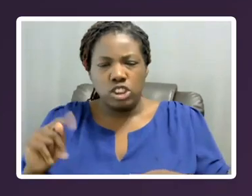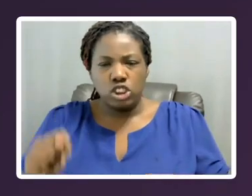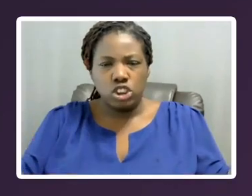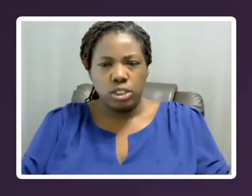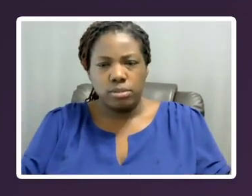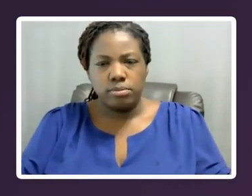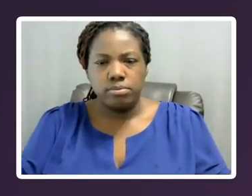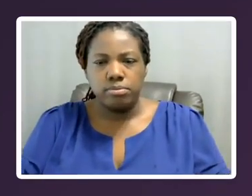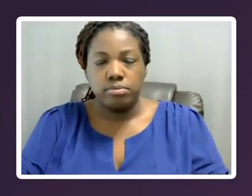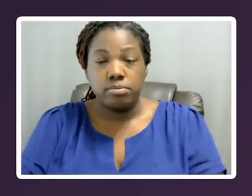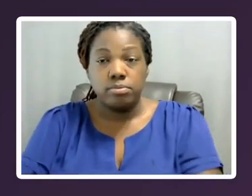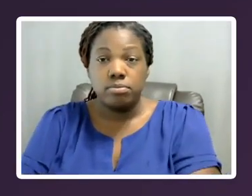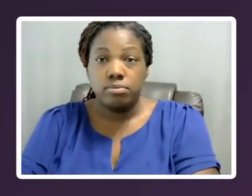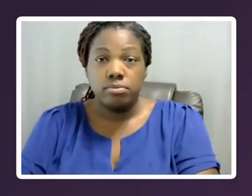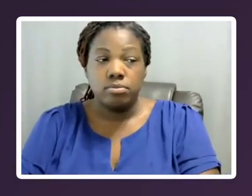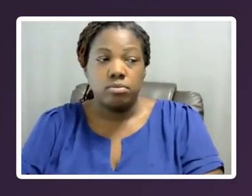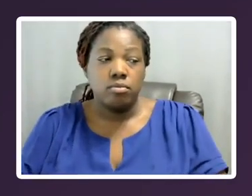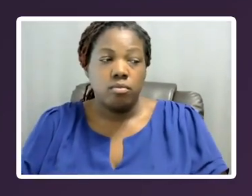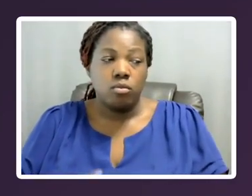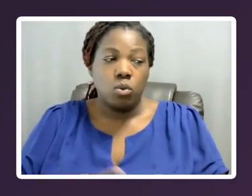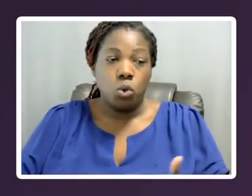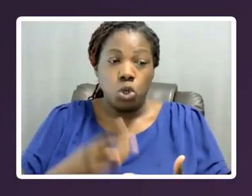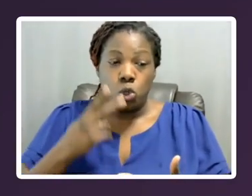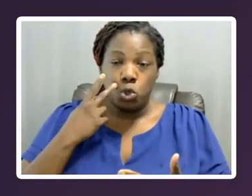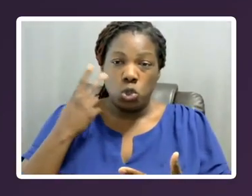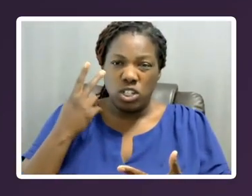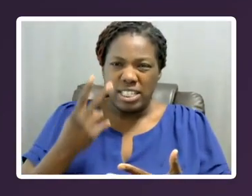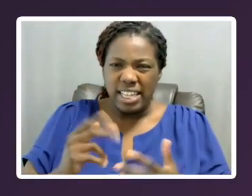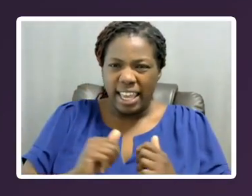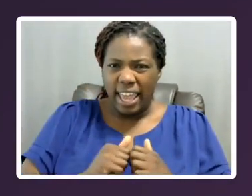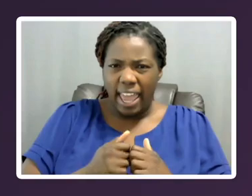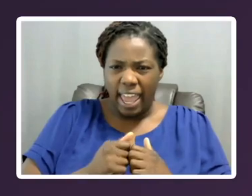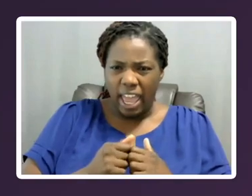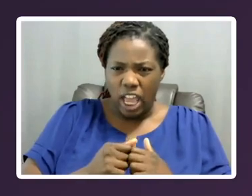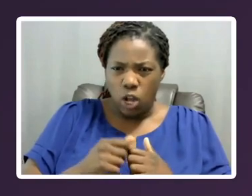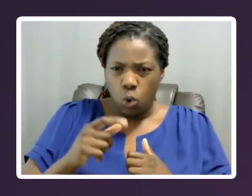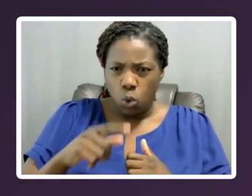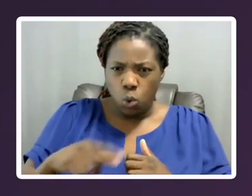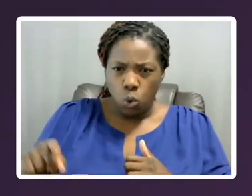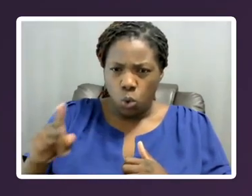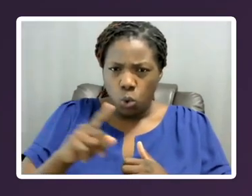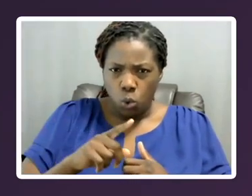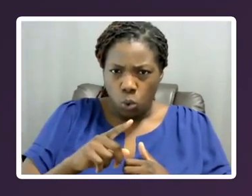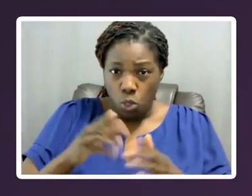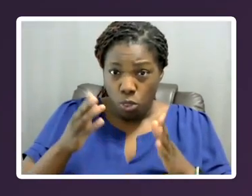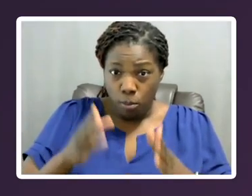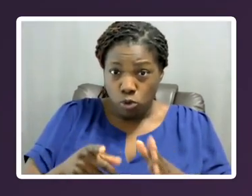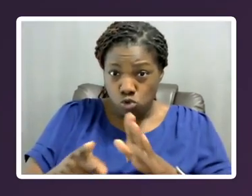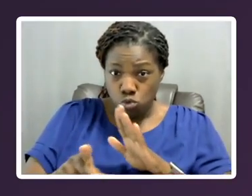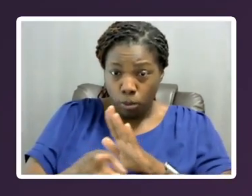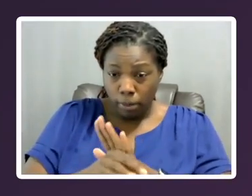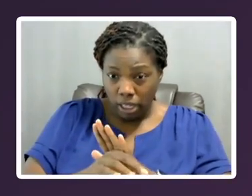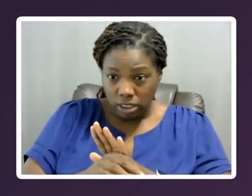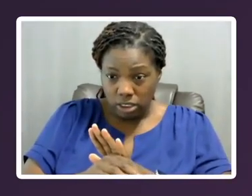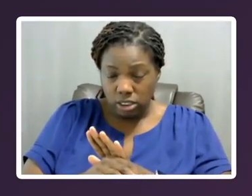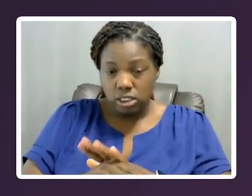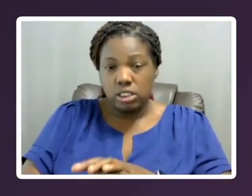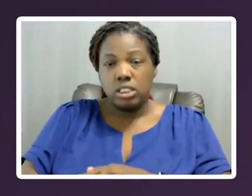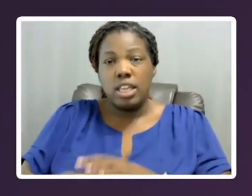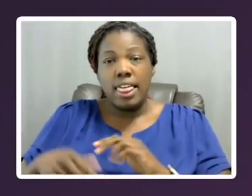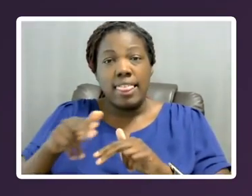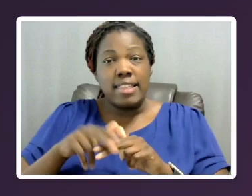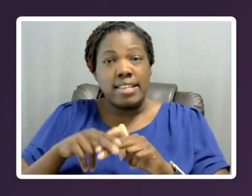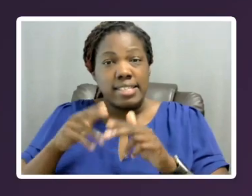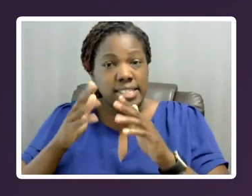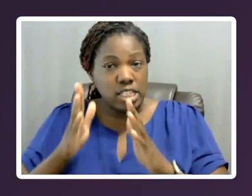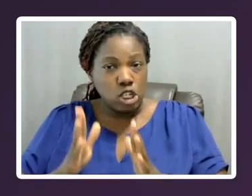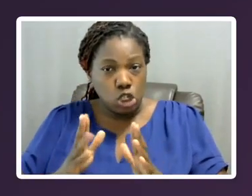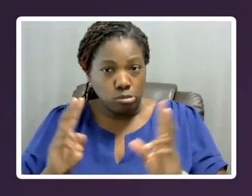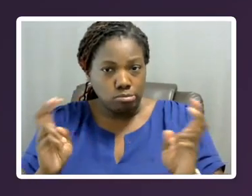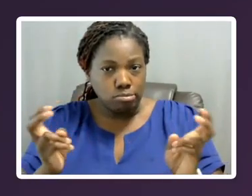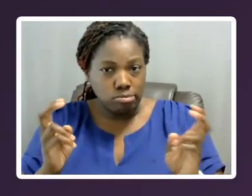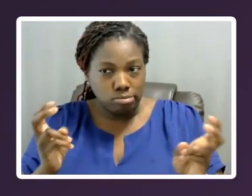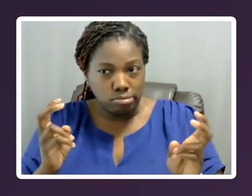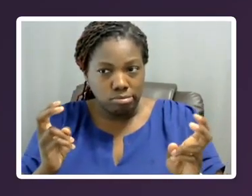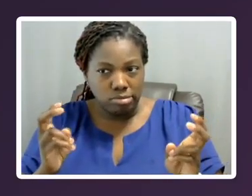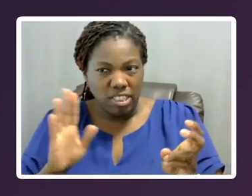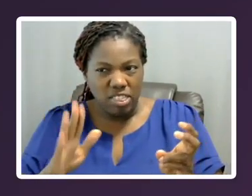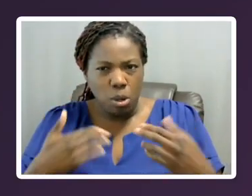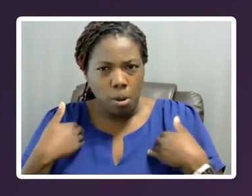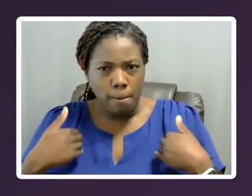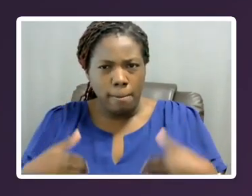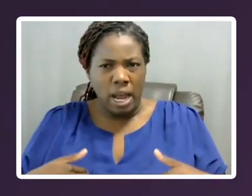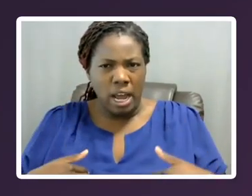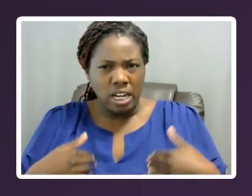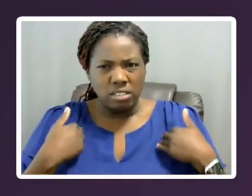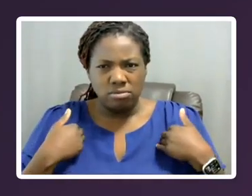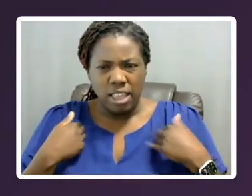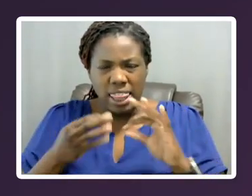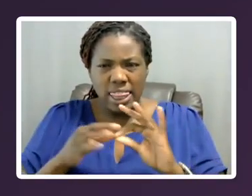you seeing with how the figure that you've chosen, the sitter, is positioning their body? Essentially